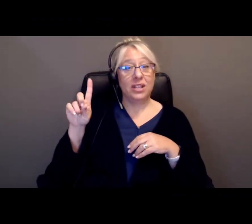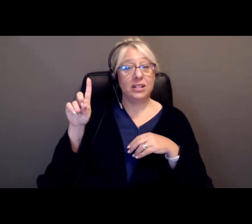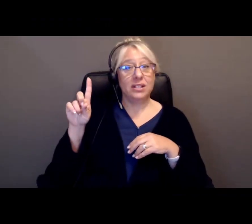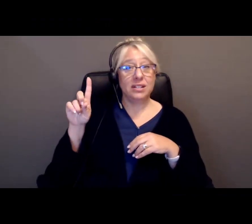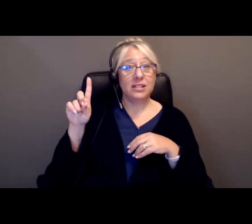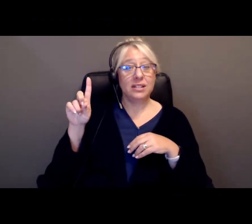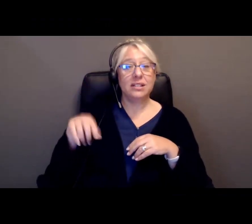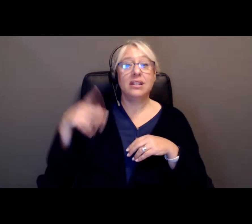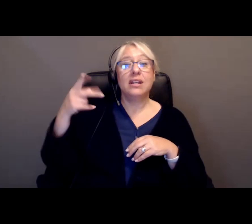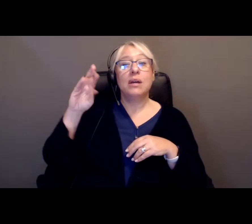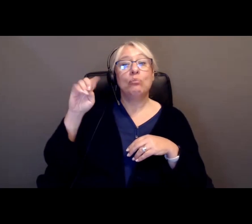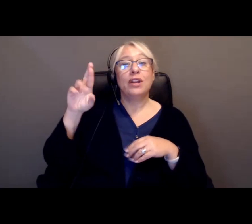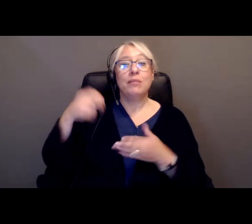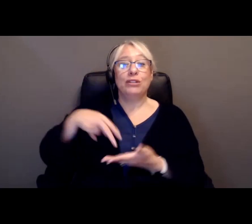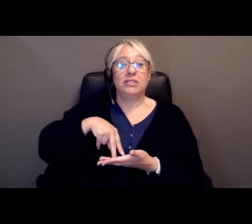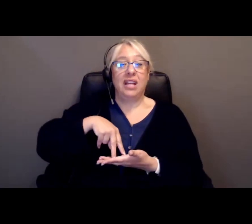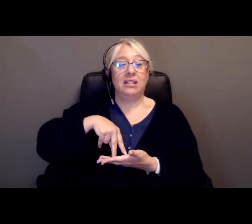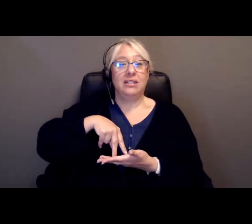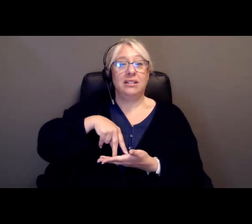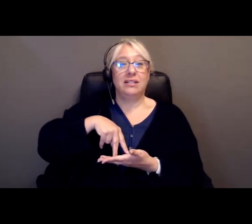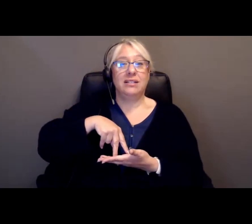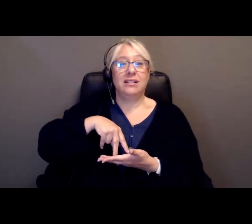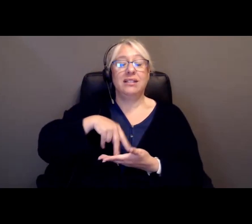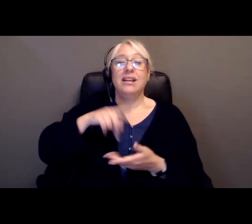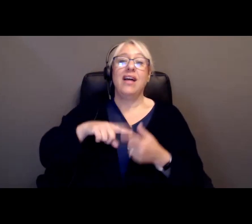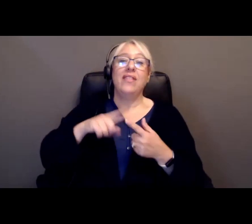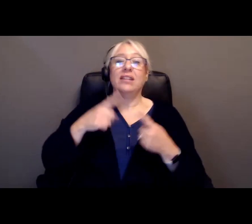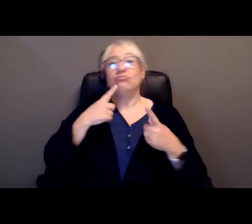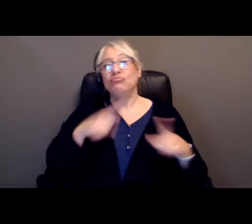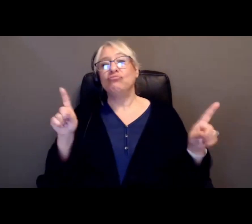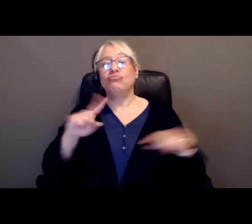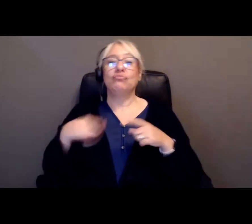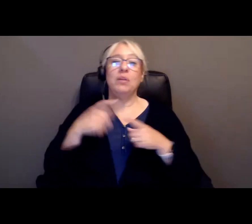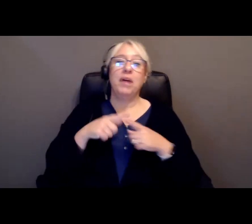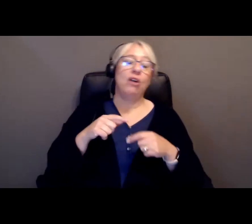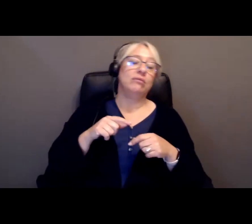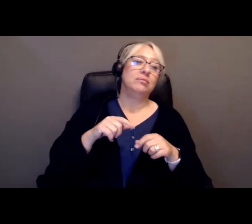the premier would stand up and he would pontificate about pandemics and COVID and what we